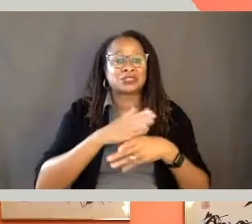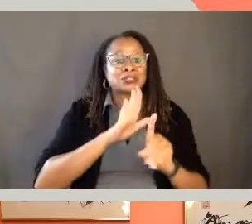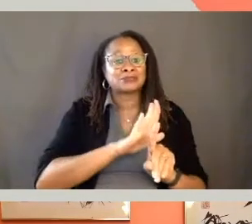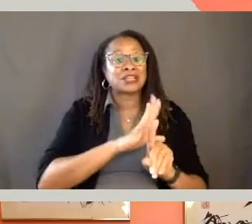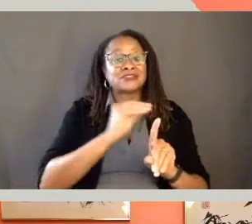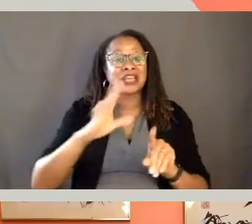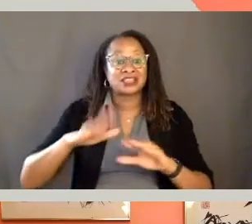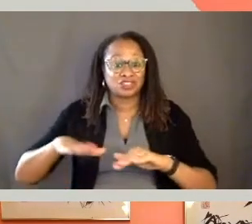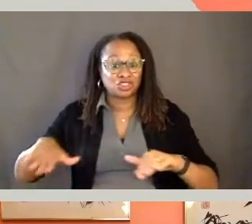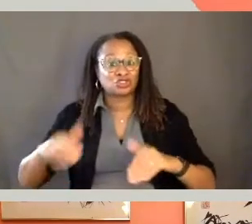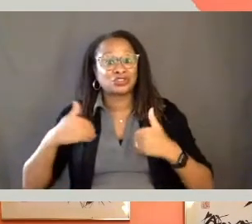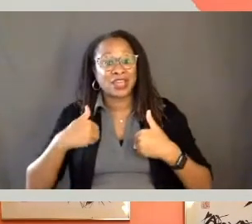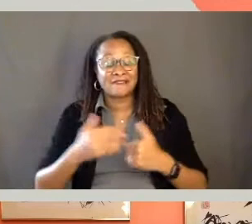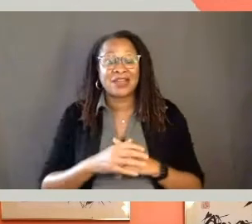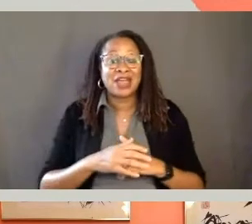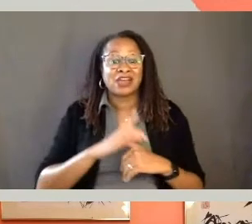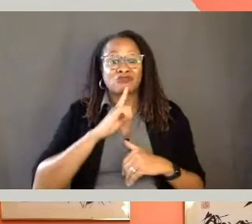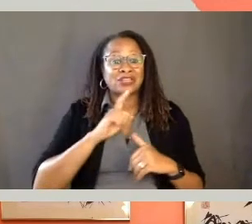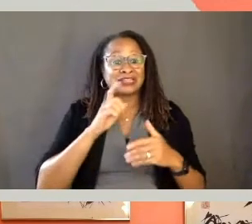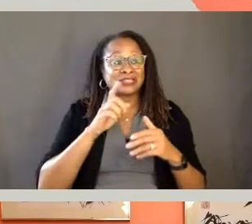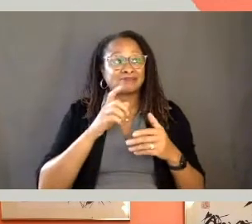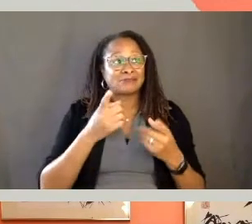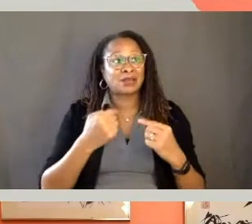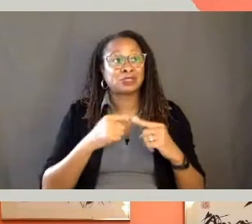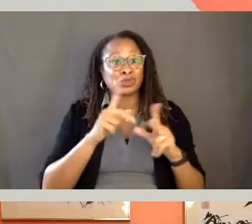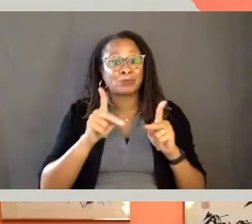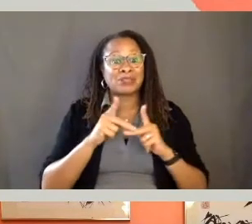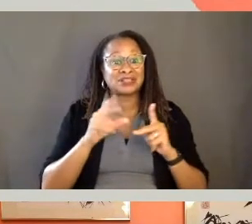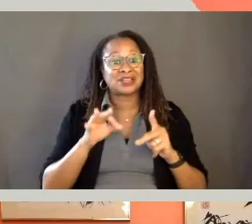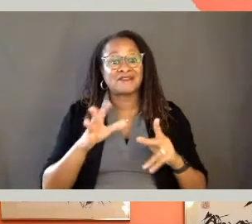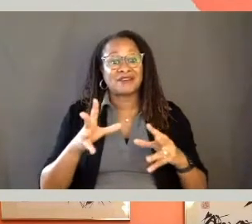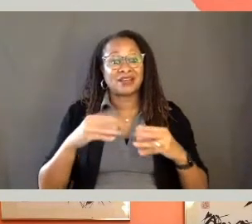and really having to come to terms with what their assumptions were.